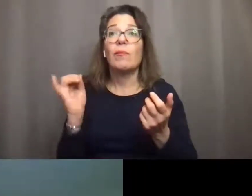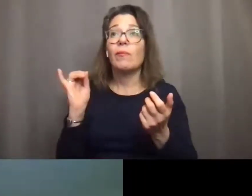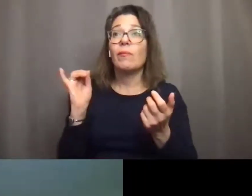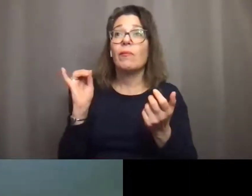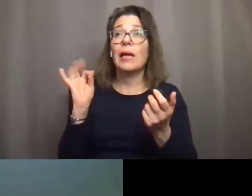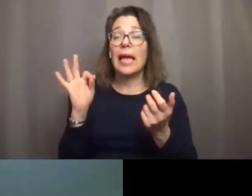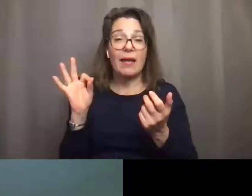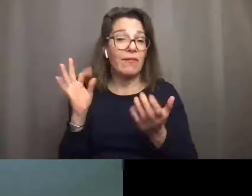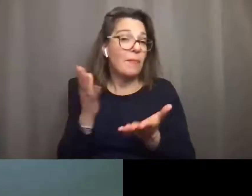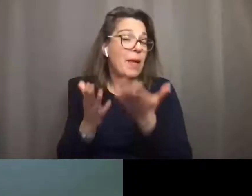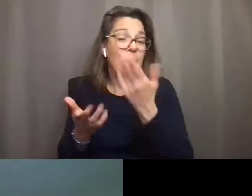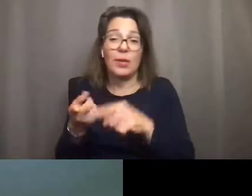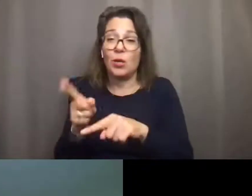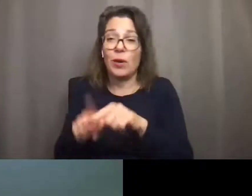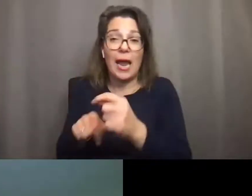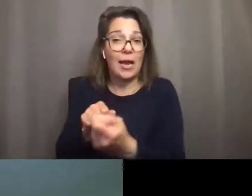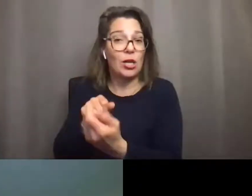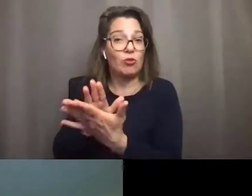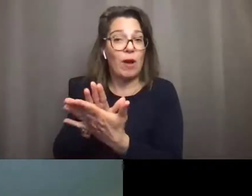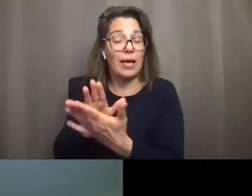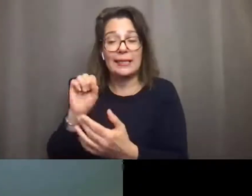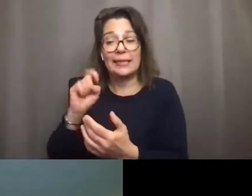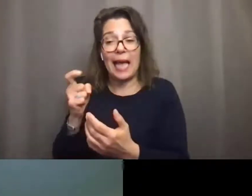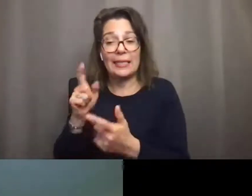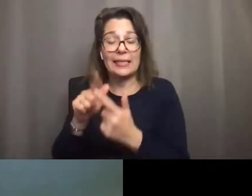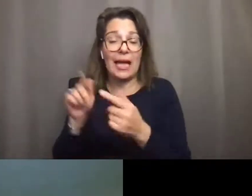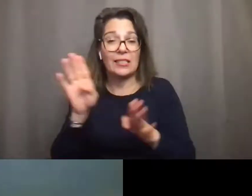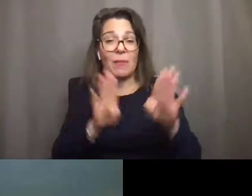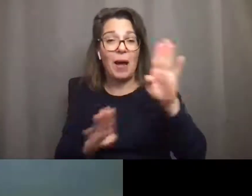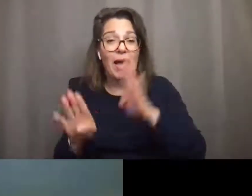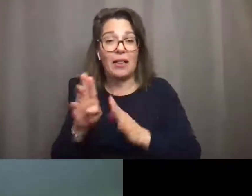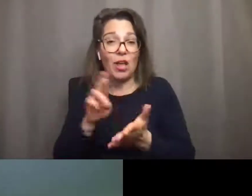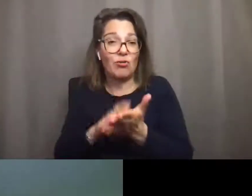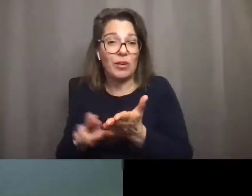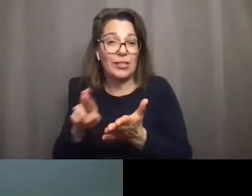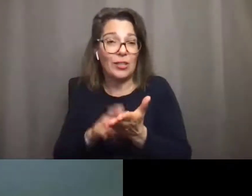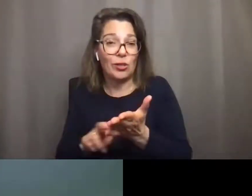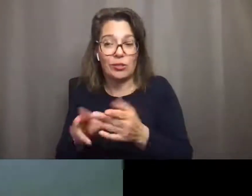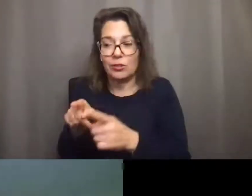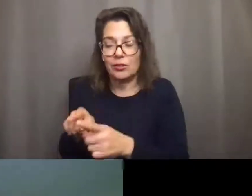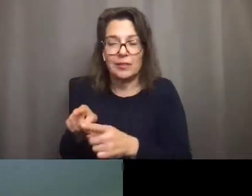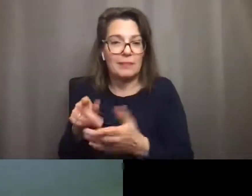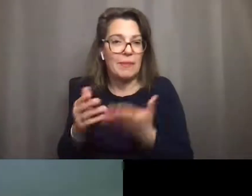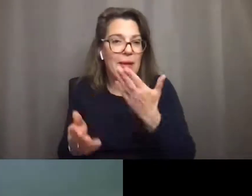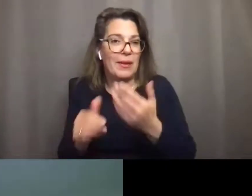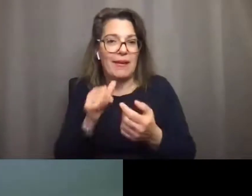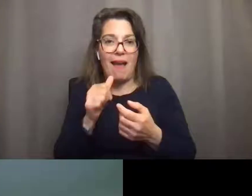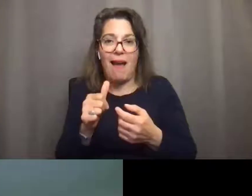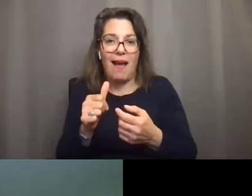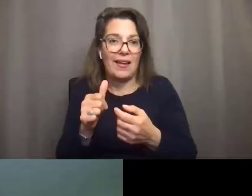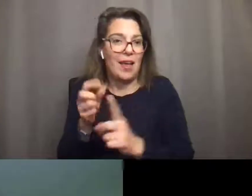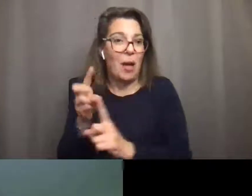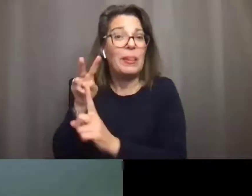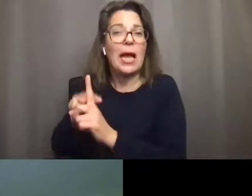You may not be able to address sex as a biological research, so it doesn't mean that will be not applicable.